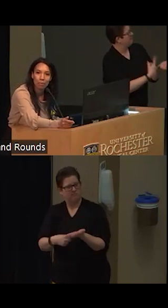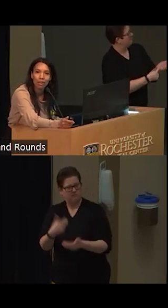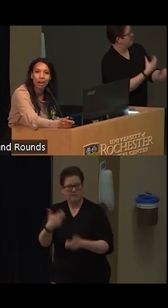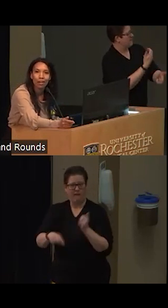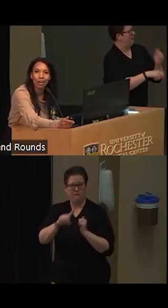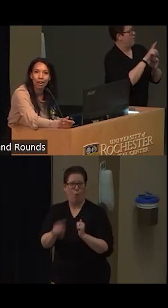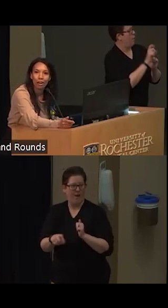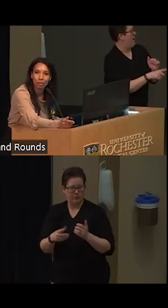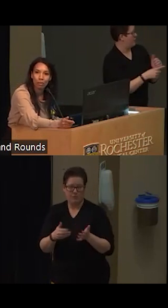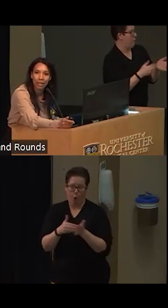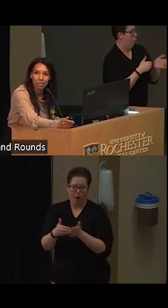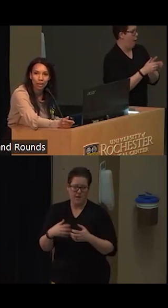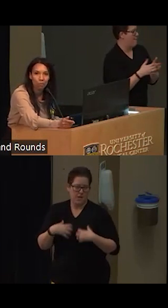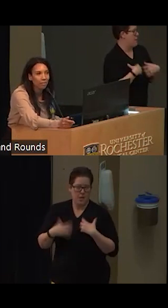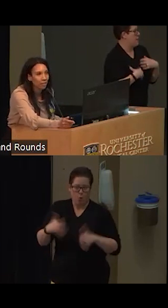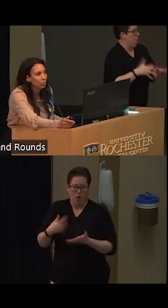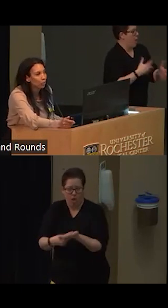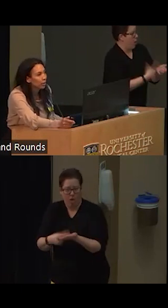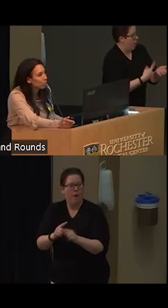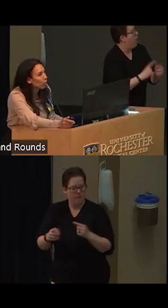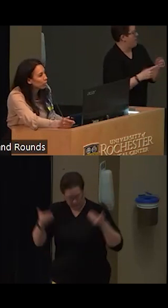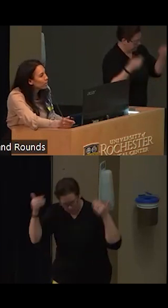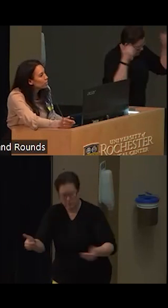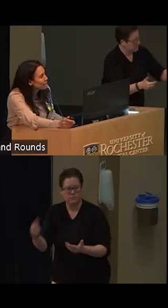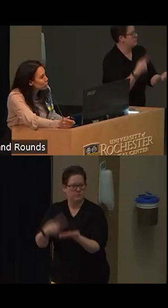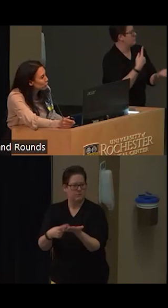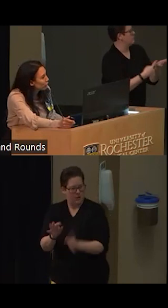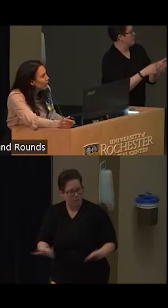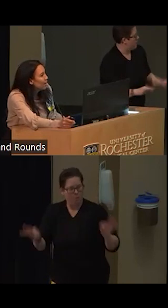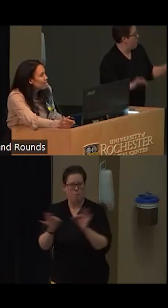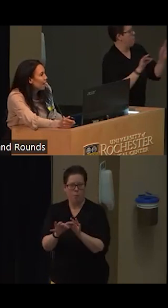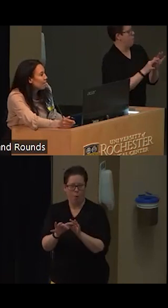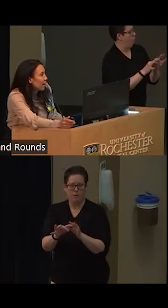people are uncomfortable answering but this was really important to us to make sure that